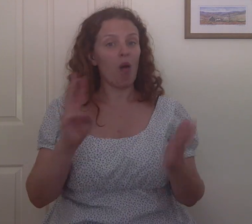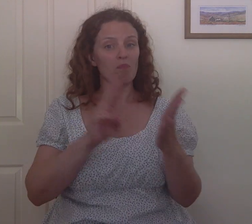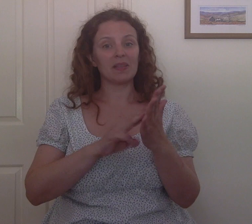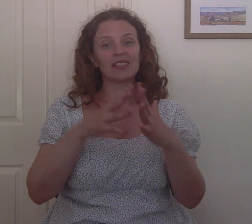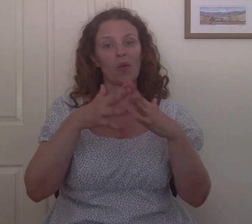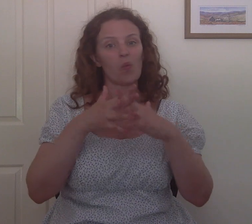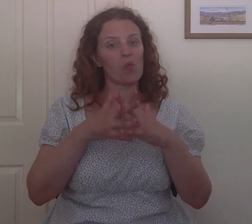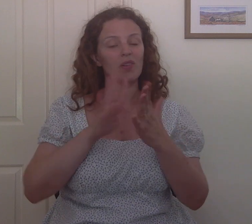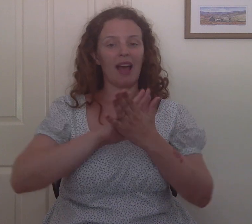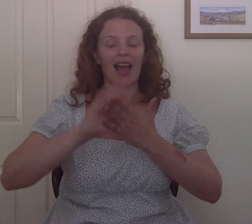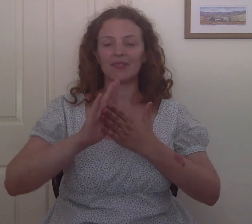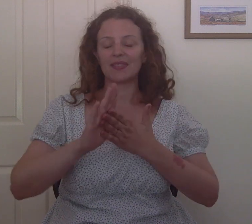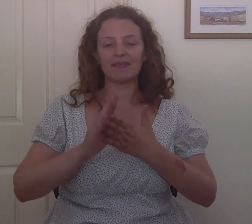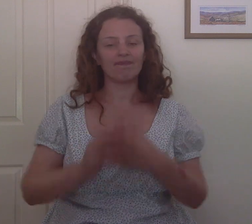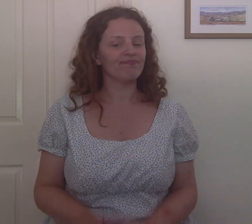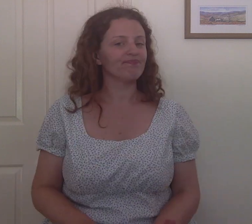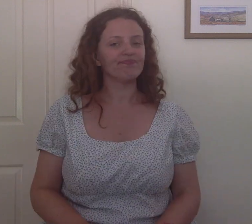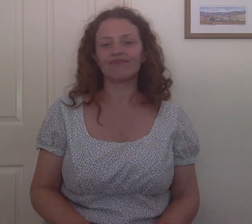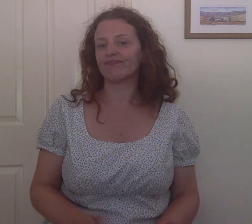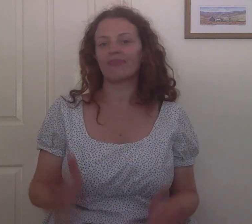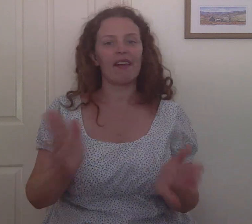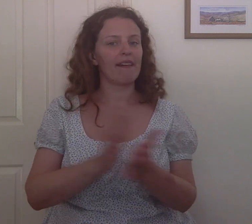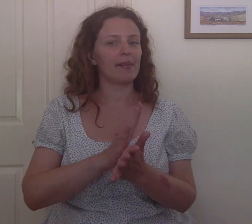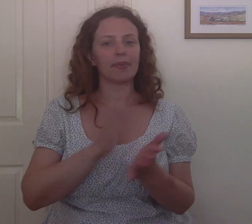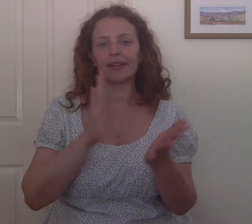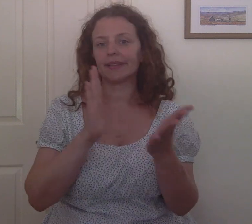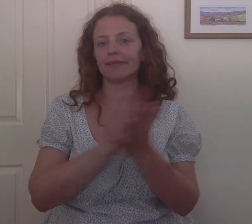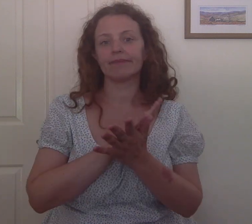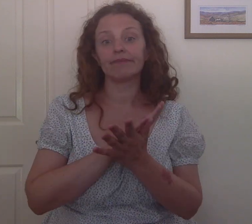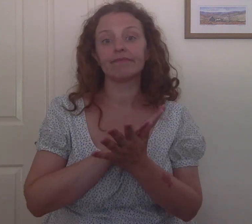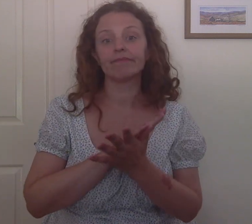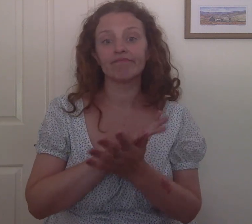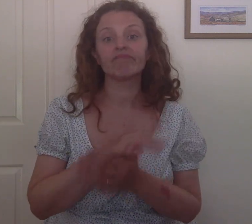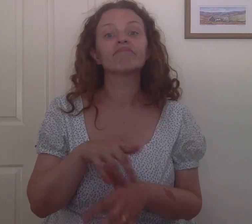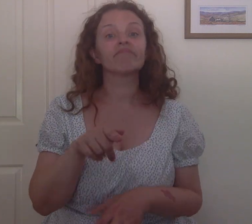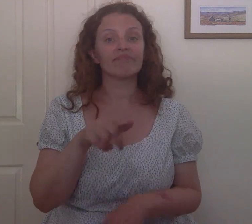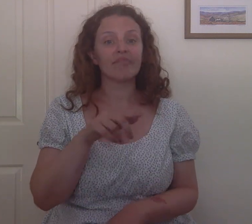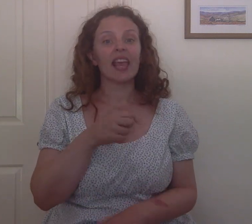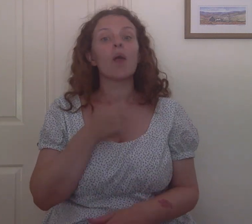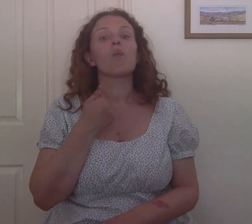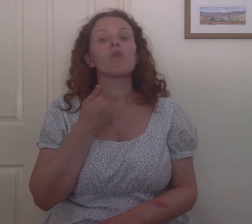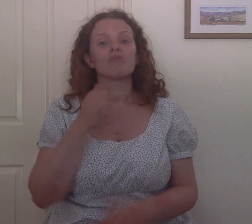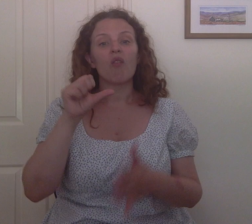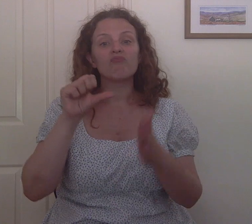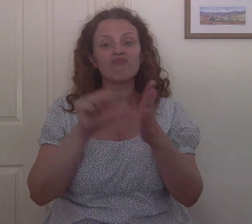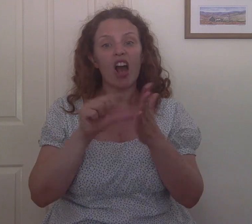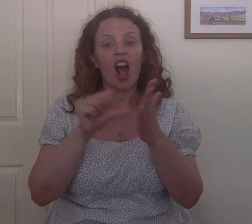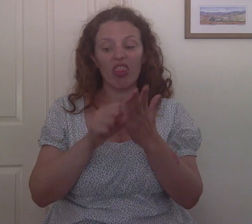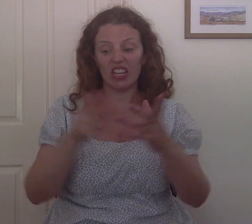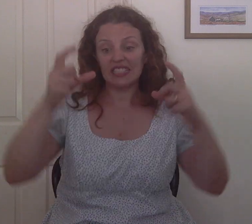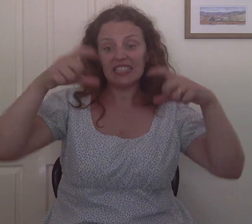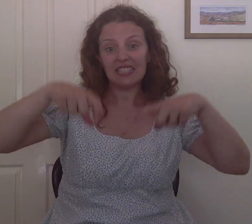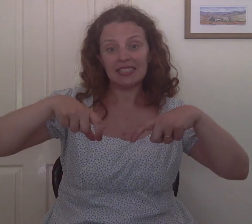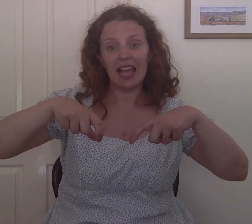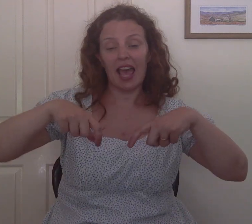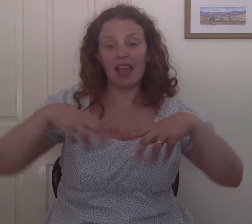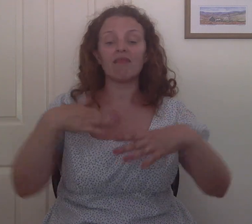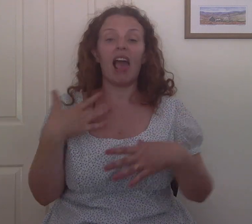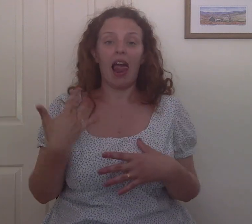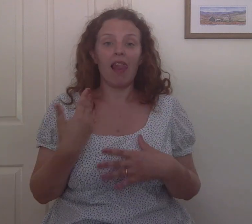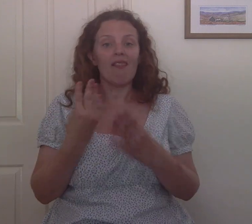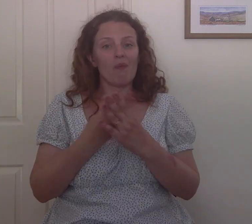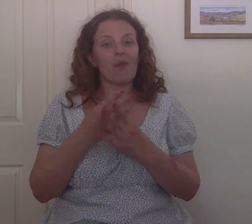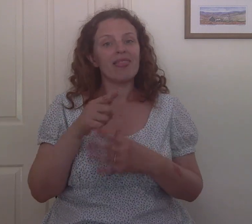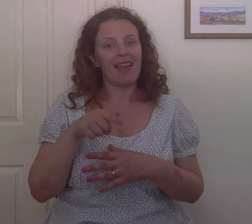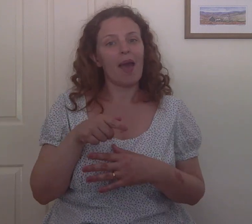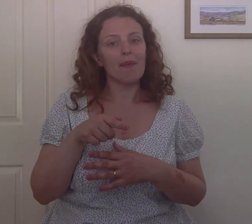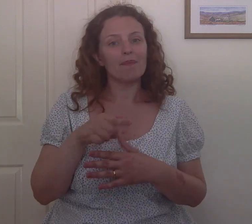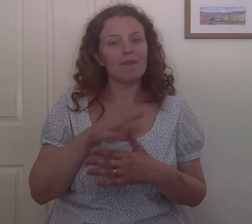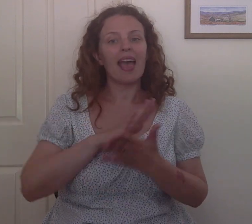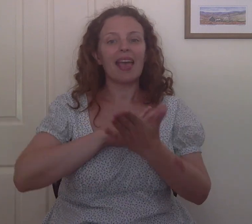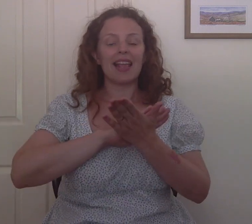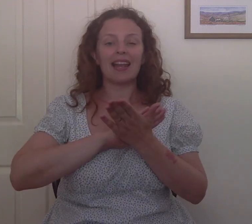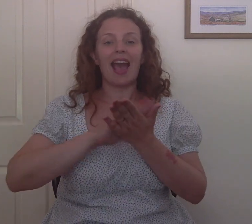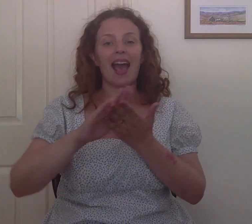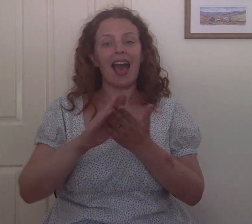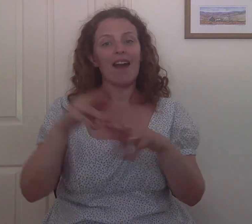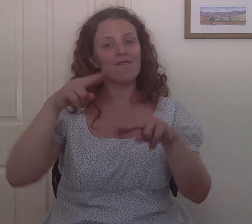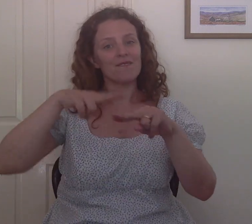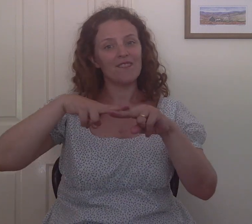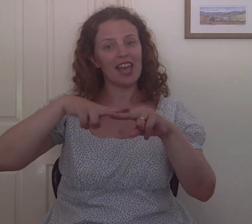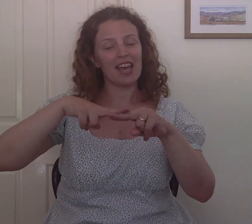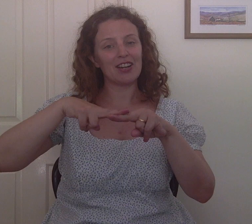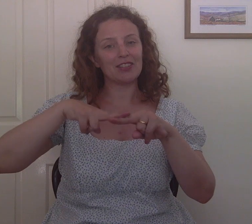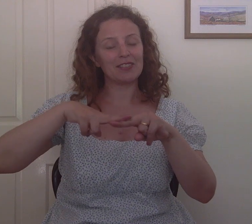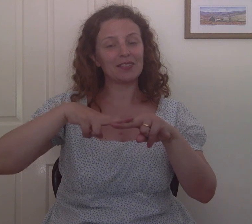Mr Woodhouse was not happy, he would have rather she stayed and lived with them at Hartfield